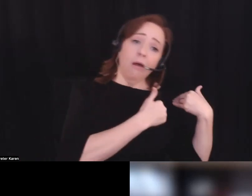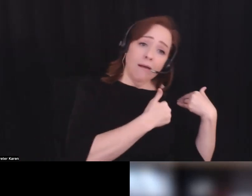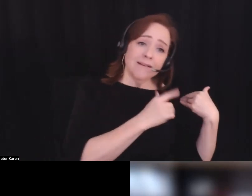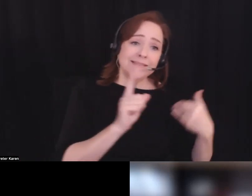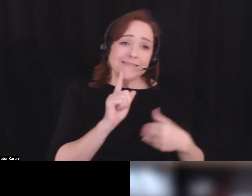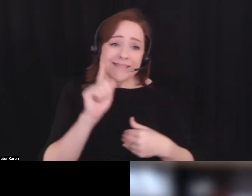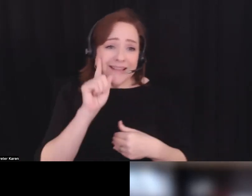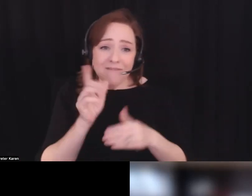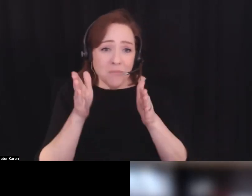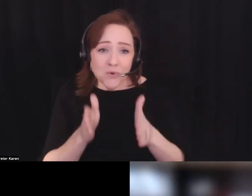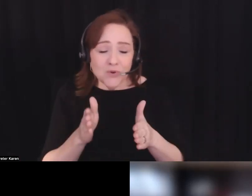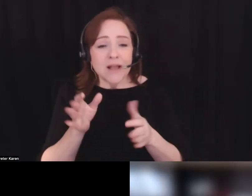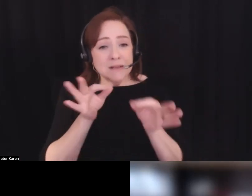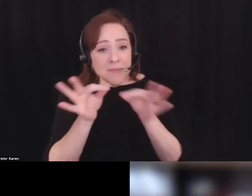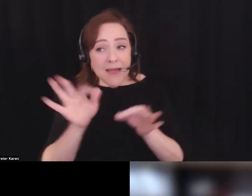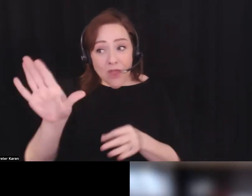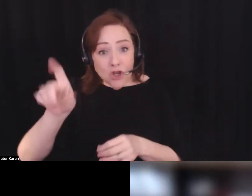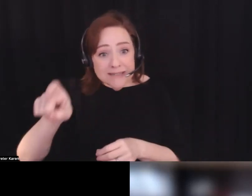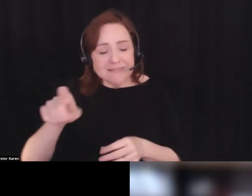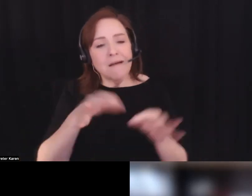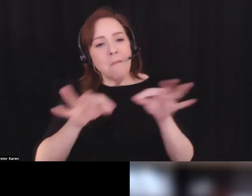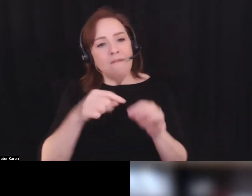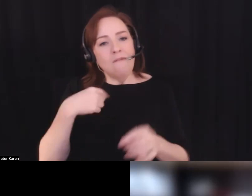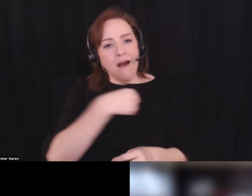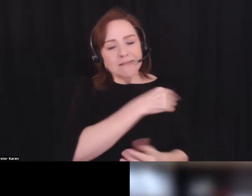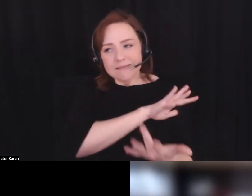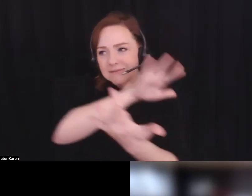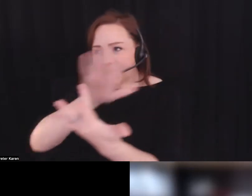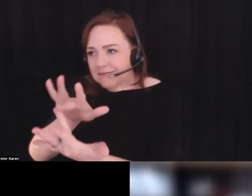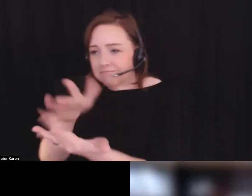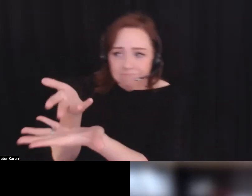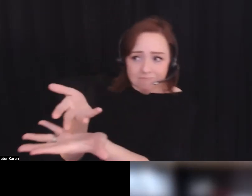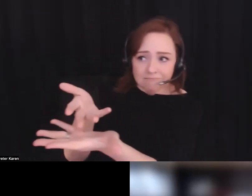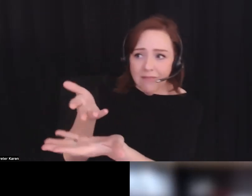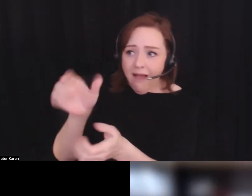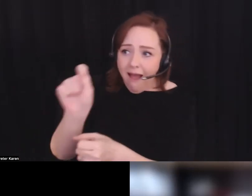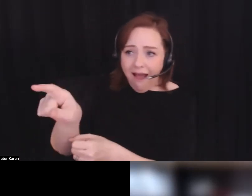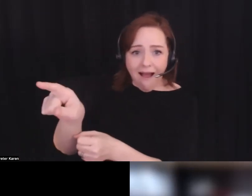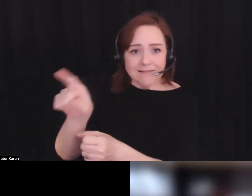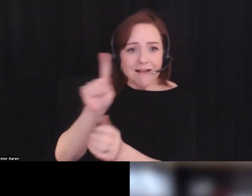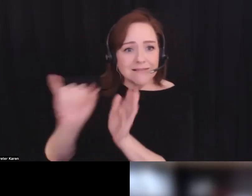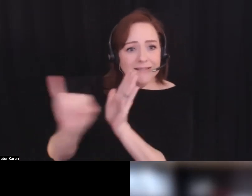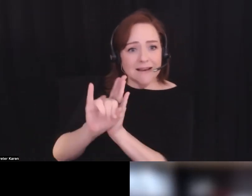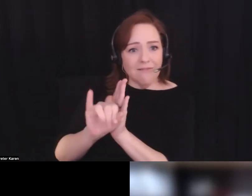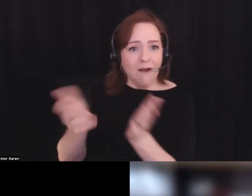needs are but it's important for us to reach out and identify what their needs are. the most the